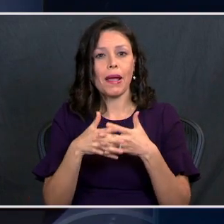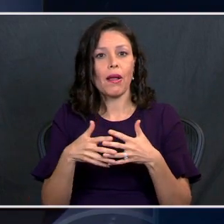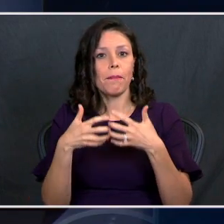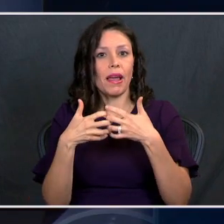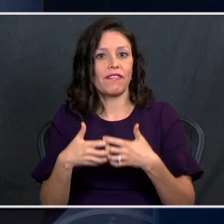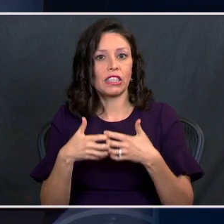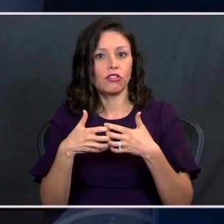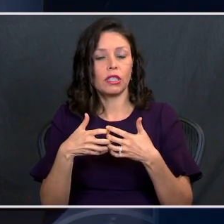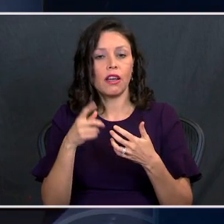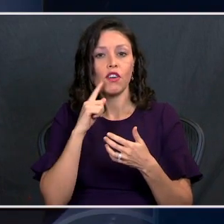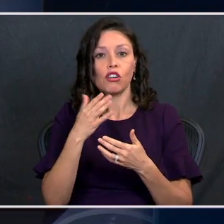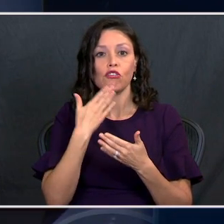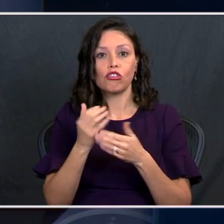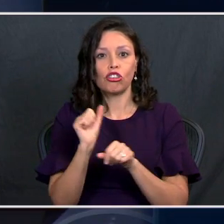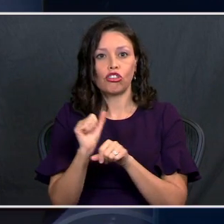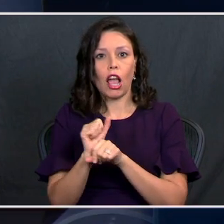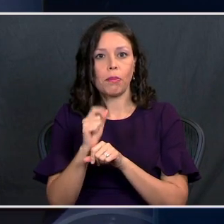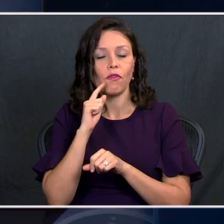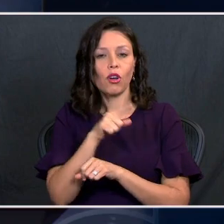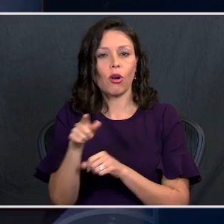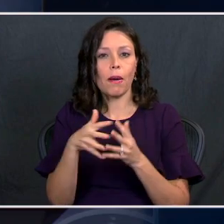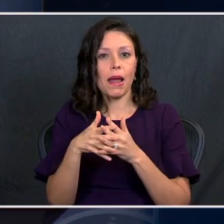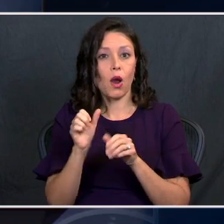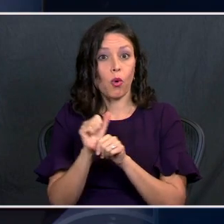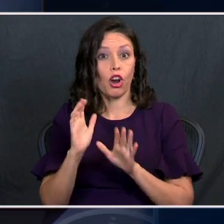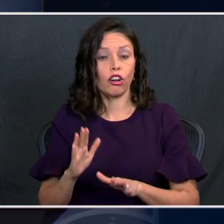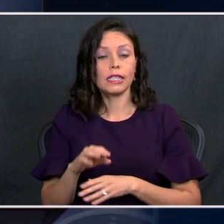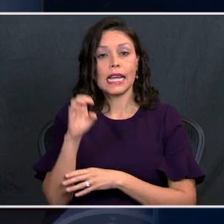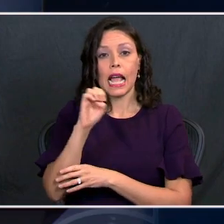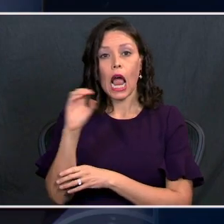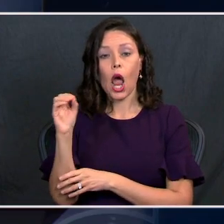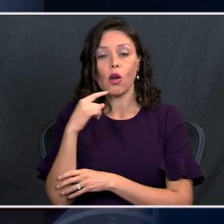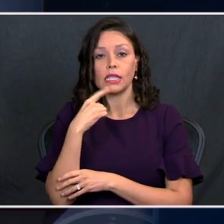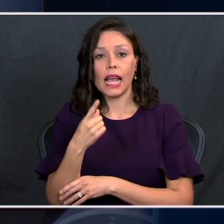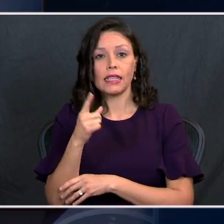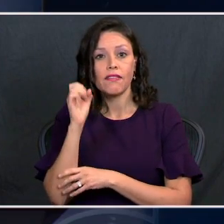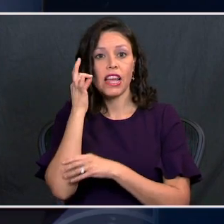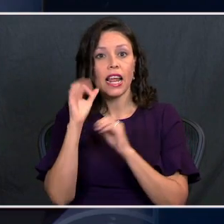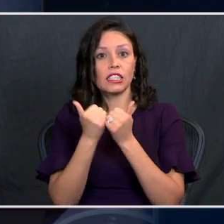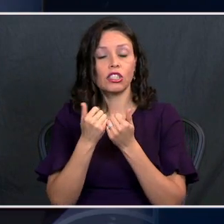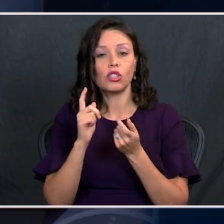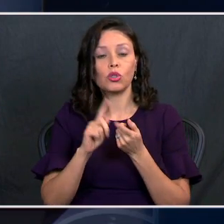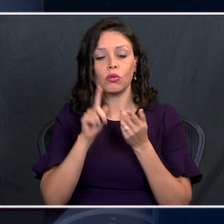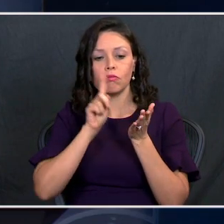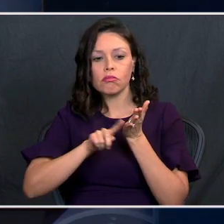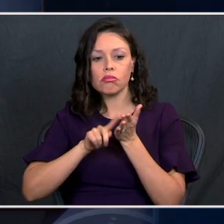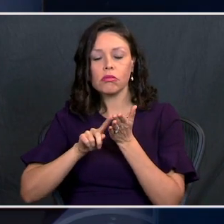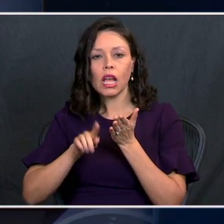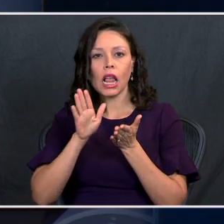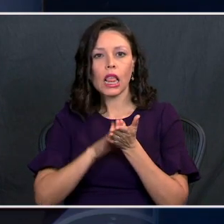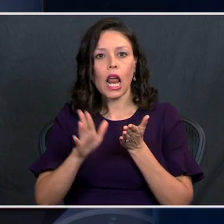and good-paying jobs for America's workers. The EO directs agencies to close loopholes in how "Made in America" products